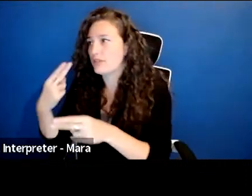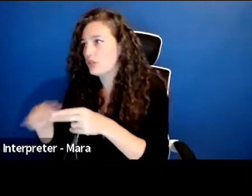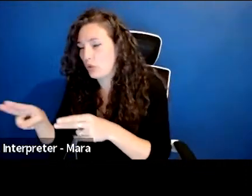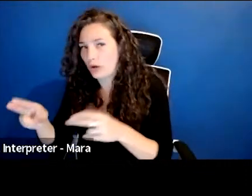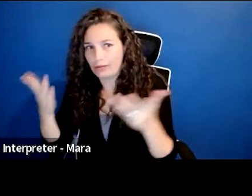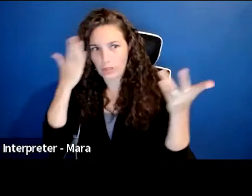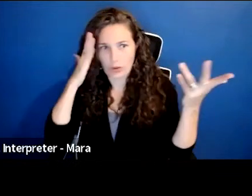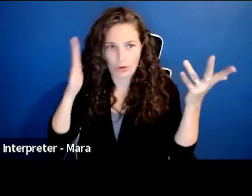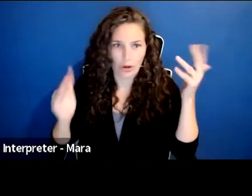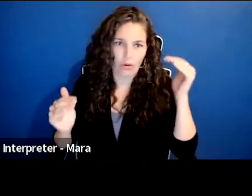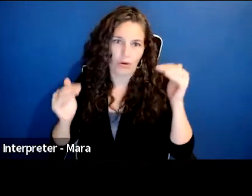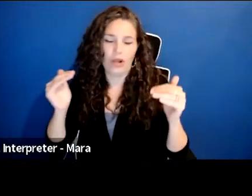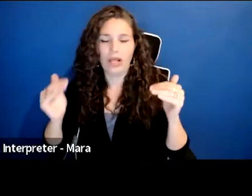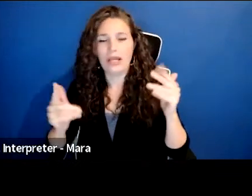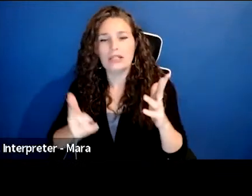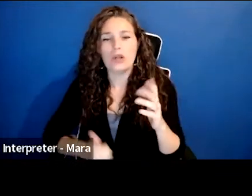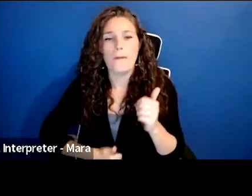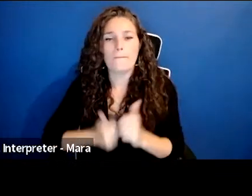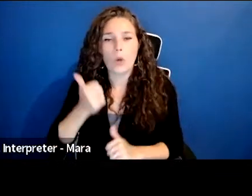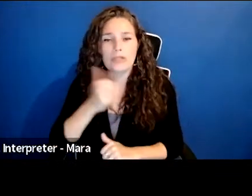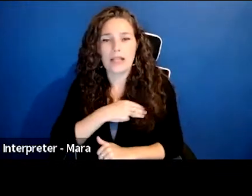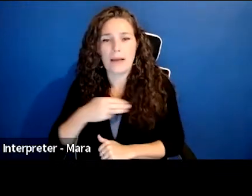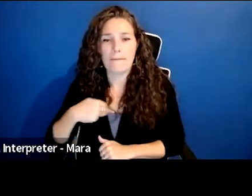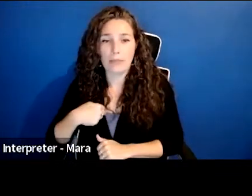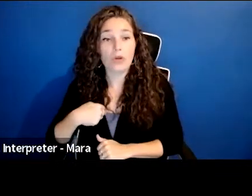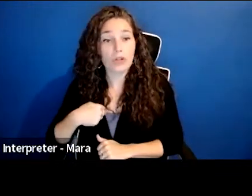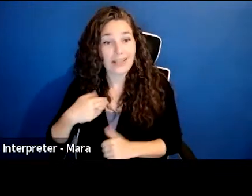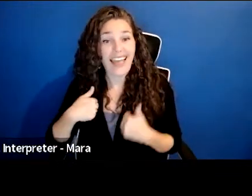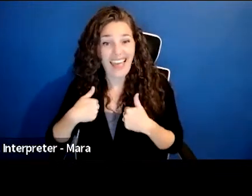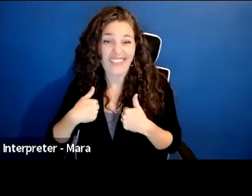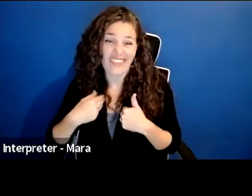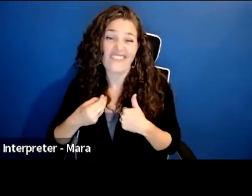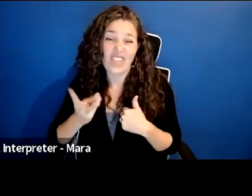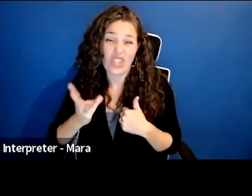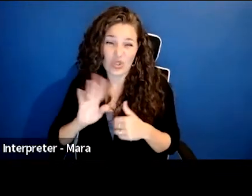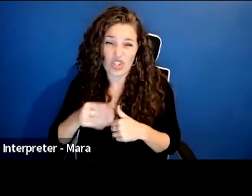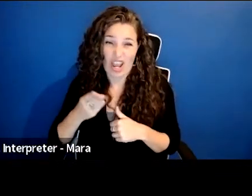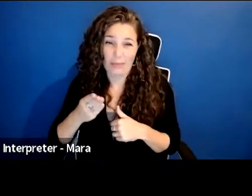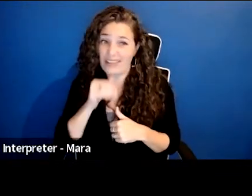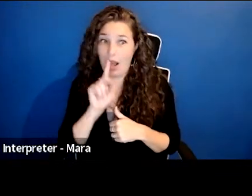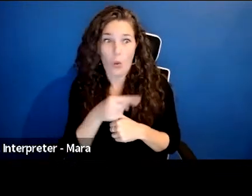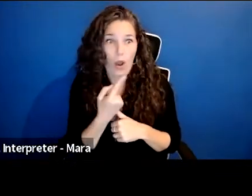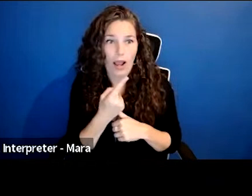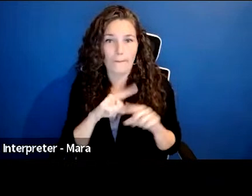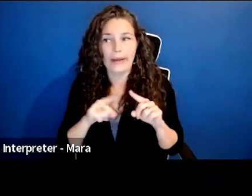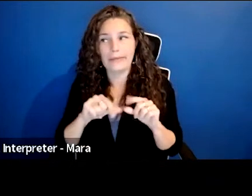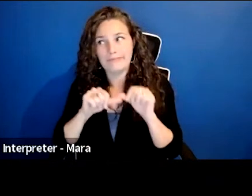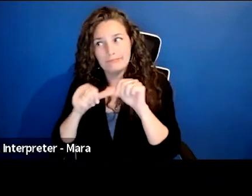most of our members have more than one job in order to keep themselves financially solvent.